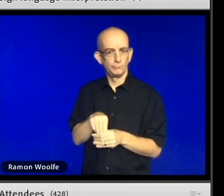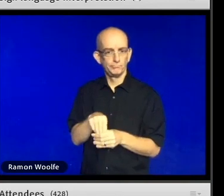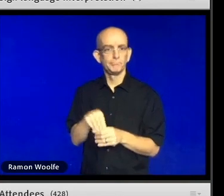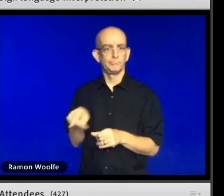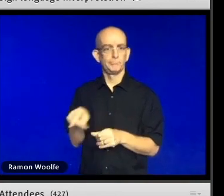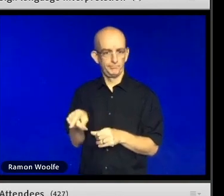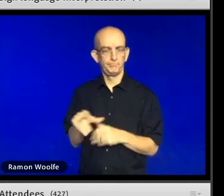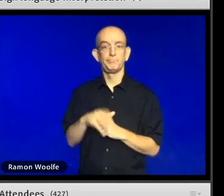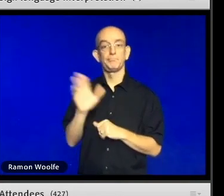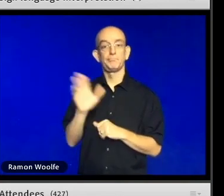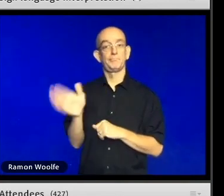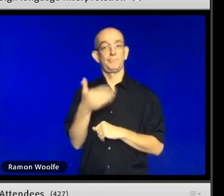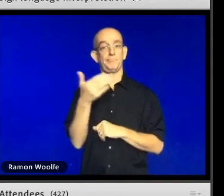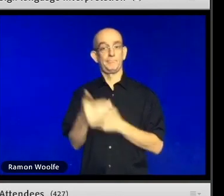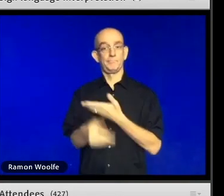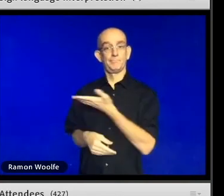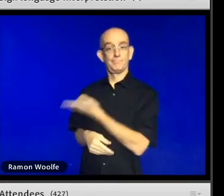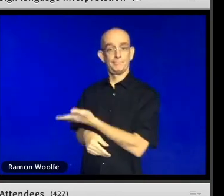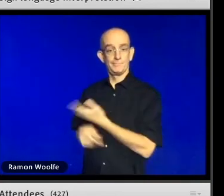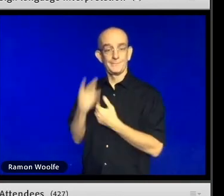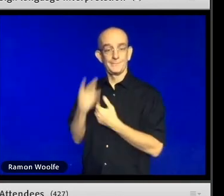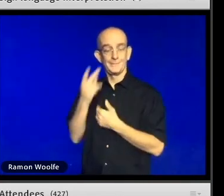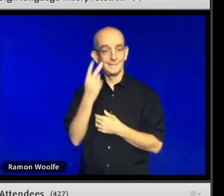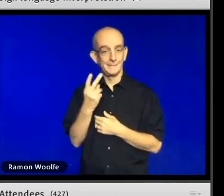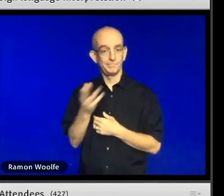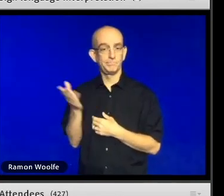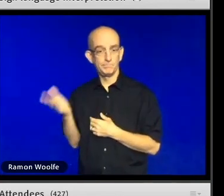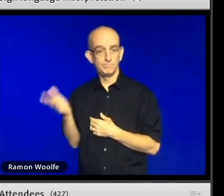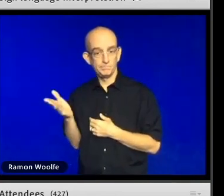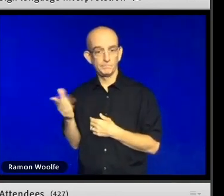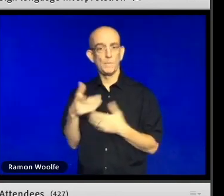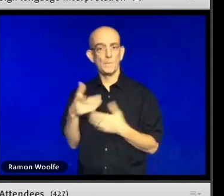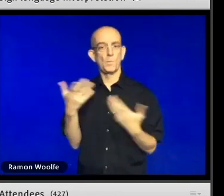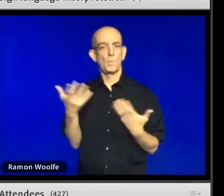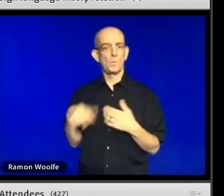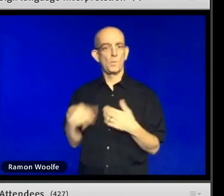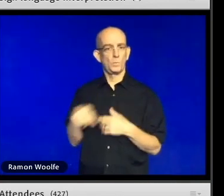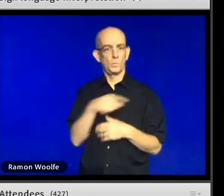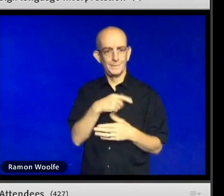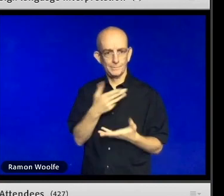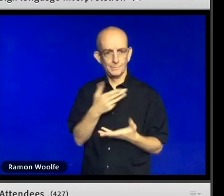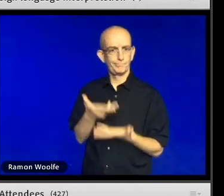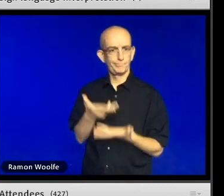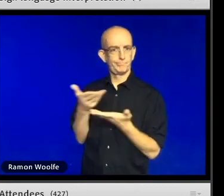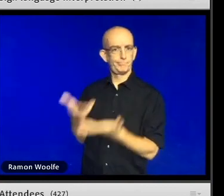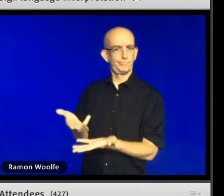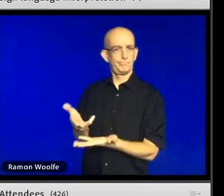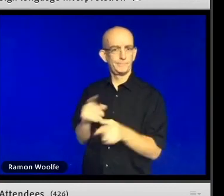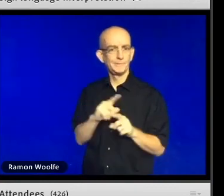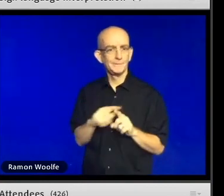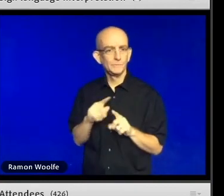on mobility. This is the reunited assessments that we have to map all the actors that could